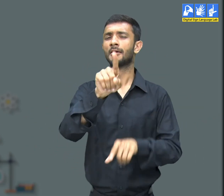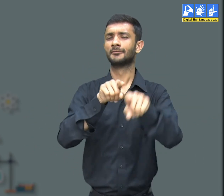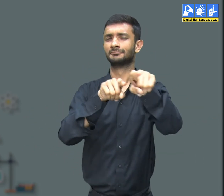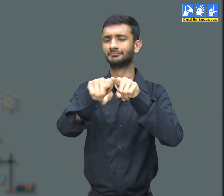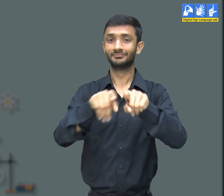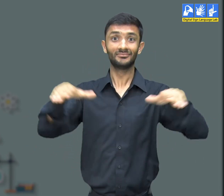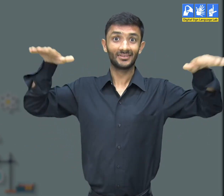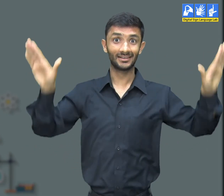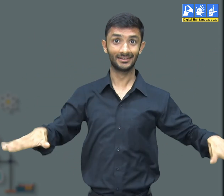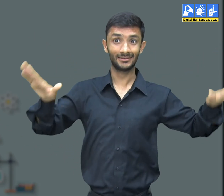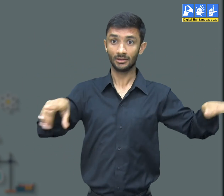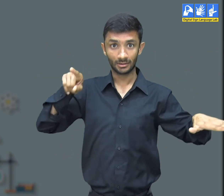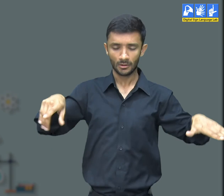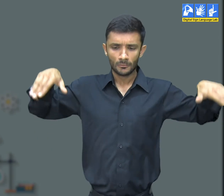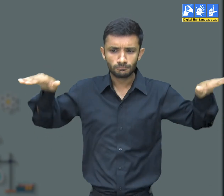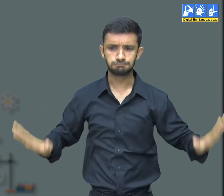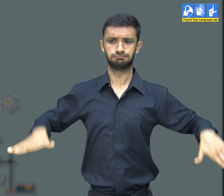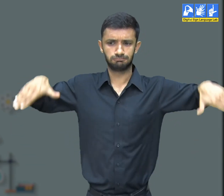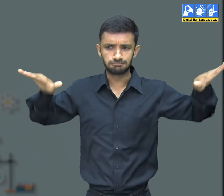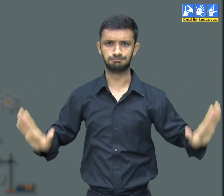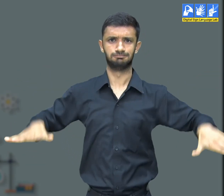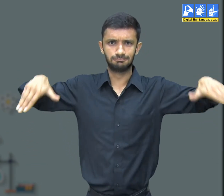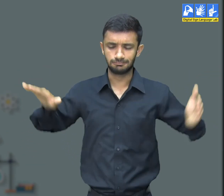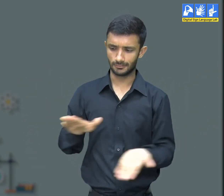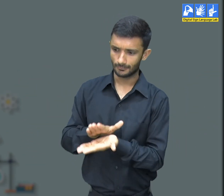For example, the fundamentals of a bird's flight.